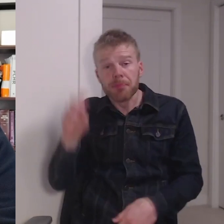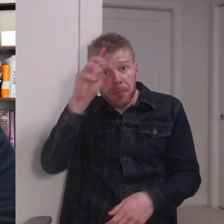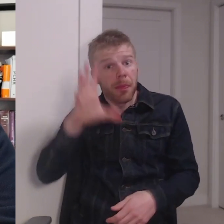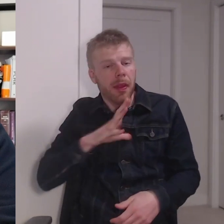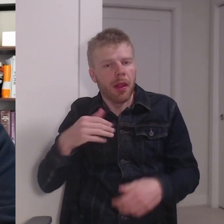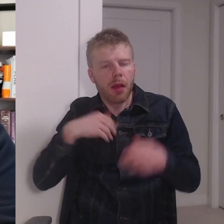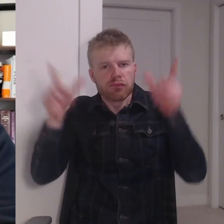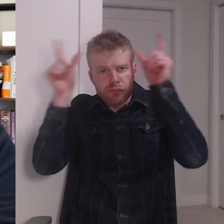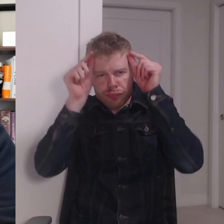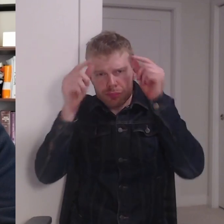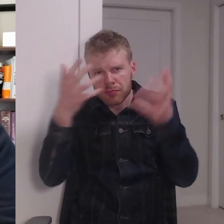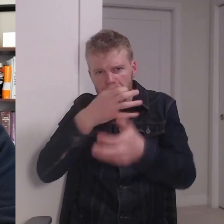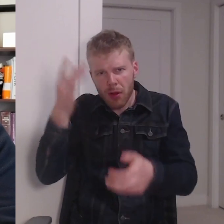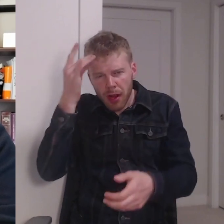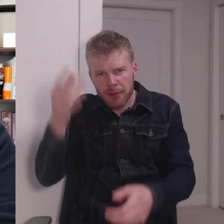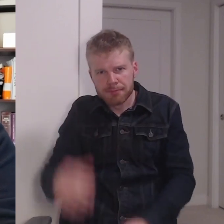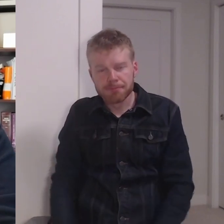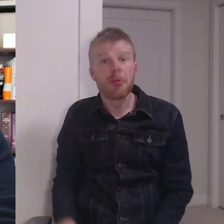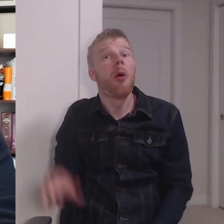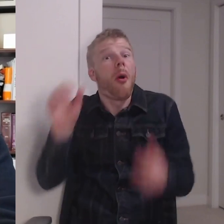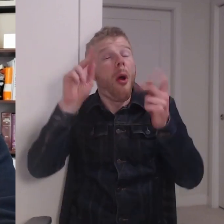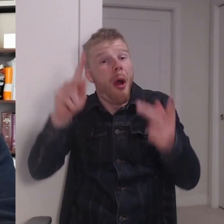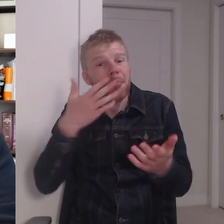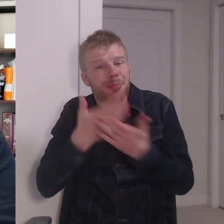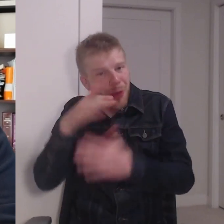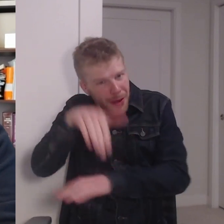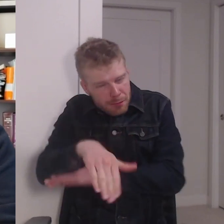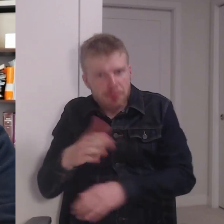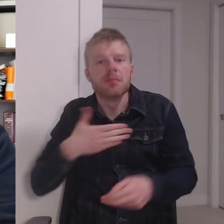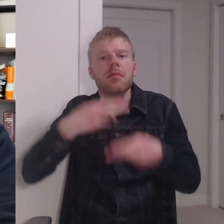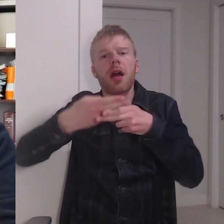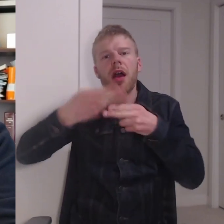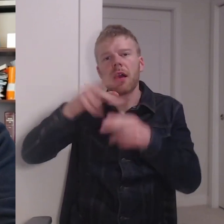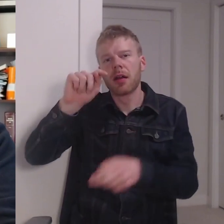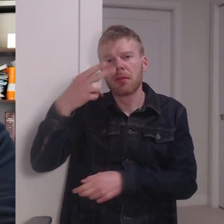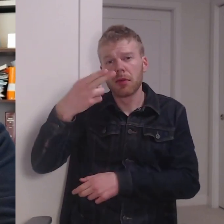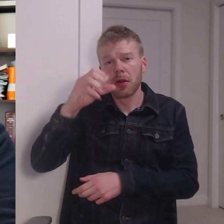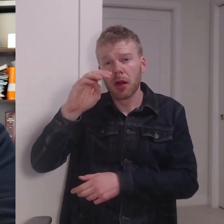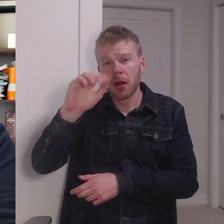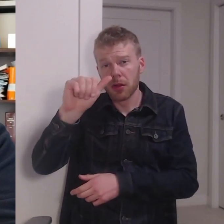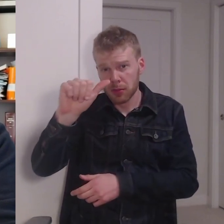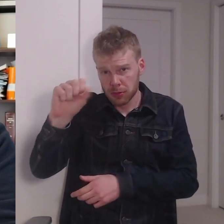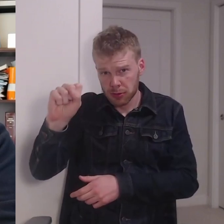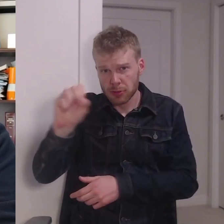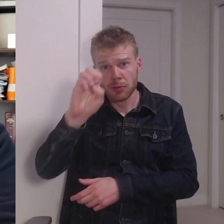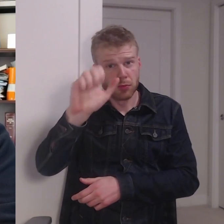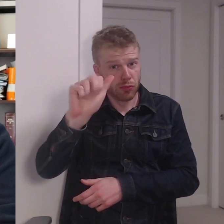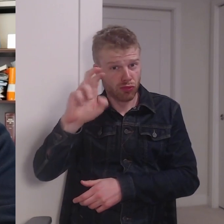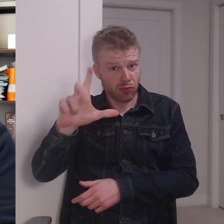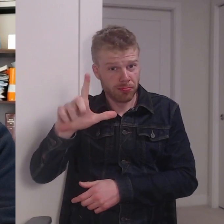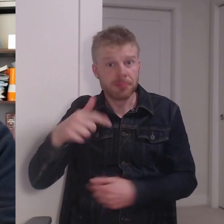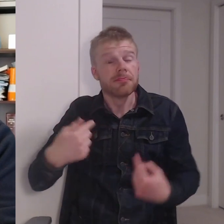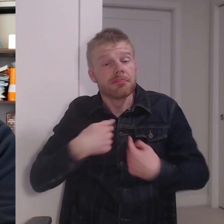[Tom] okay good afternoon my name is Thomas Earl. I'm the Chief Executive Officer of Liberty